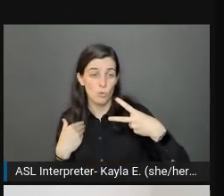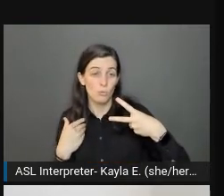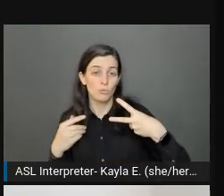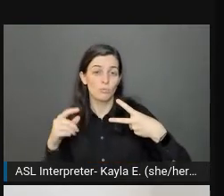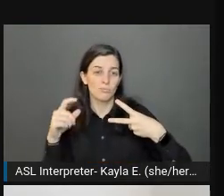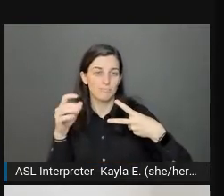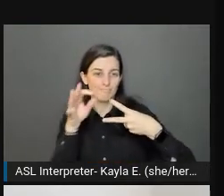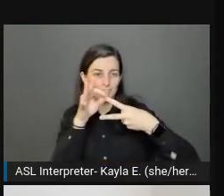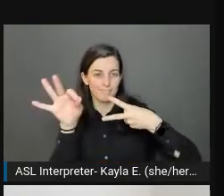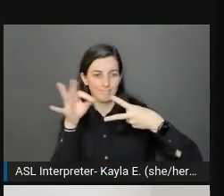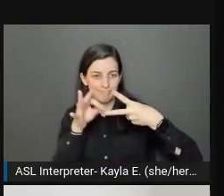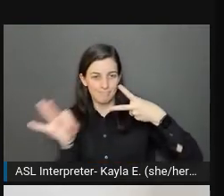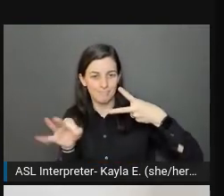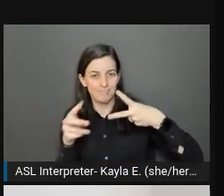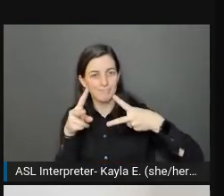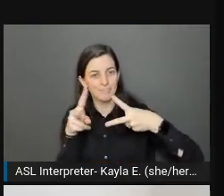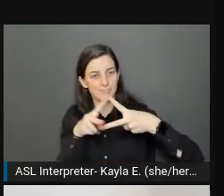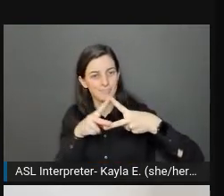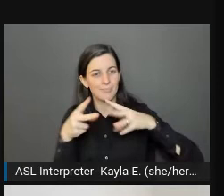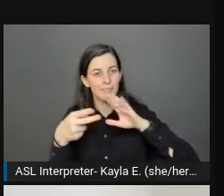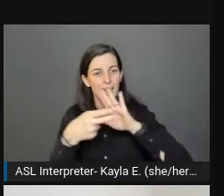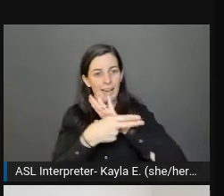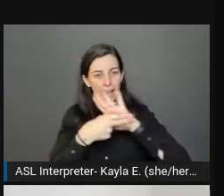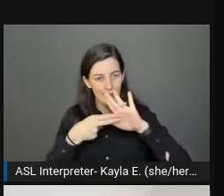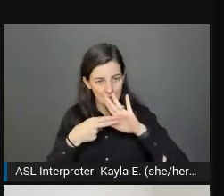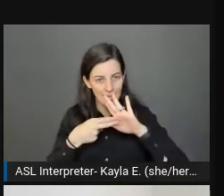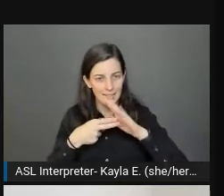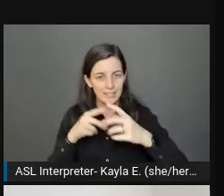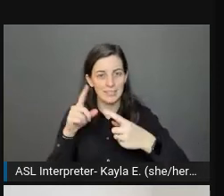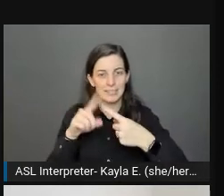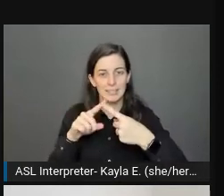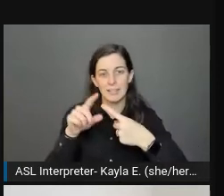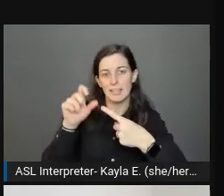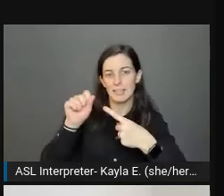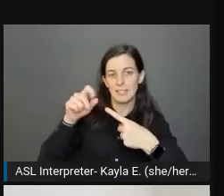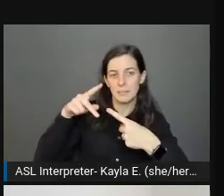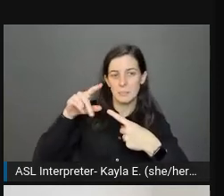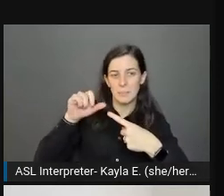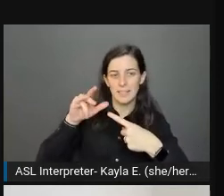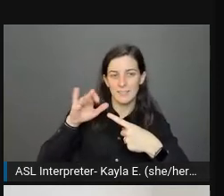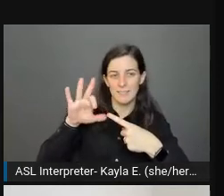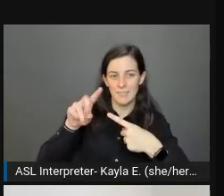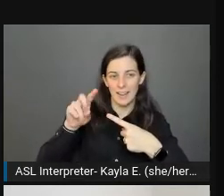that are highlighted: specified users, and specified context of use.